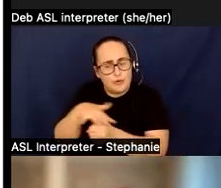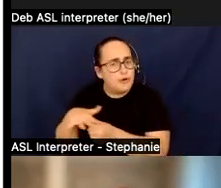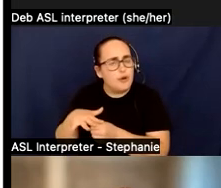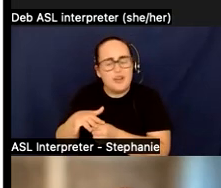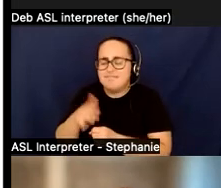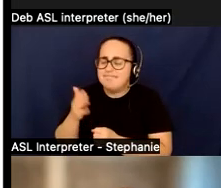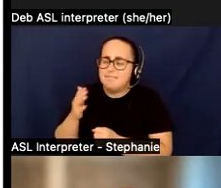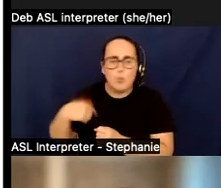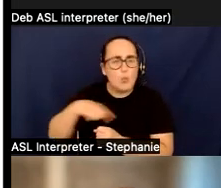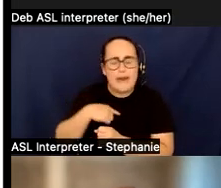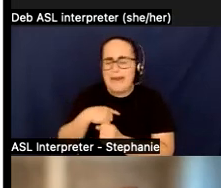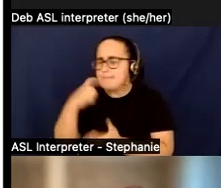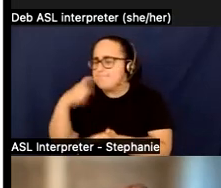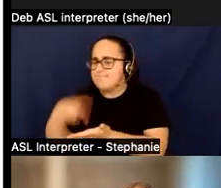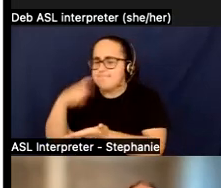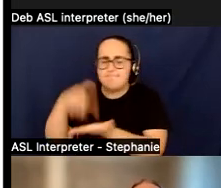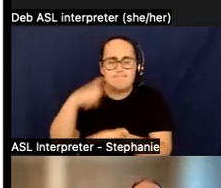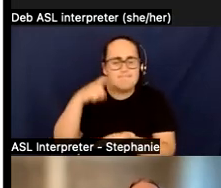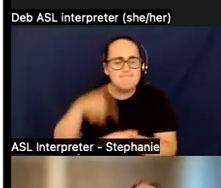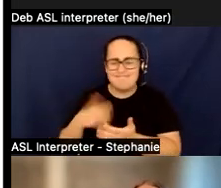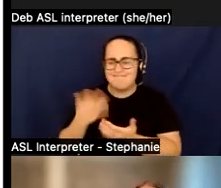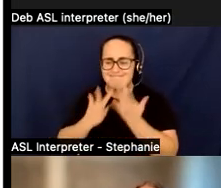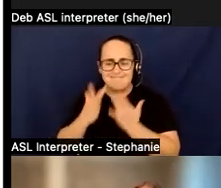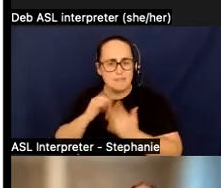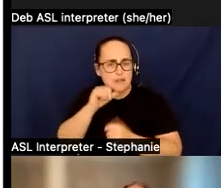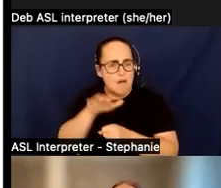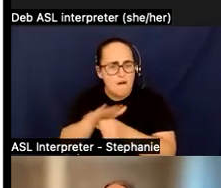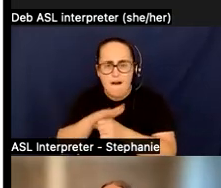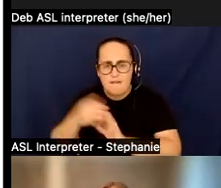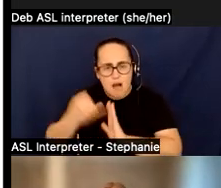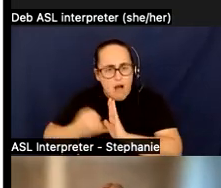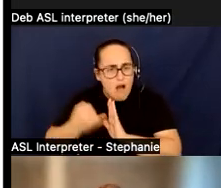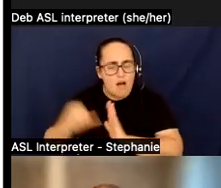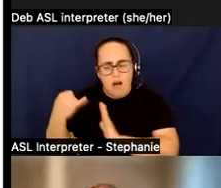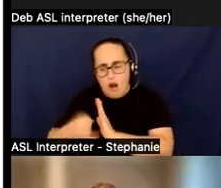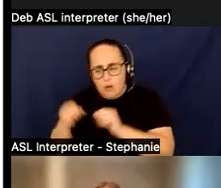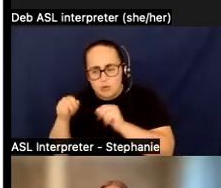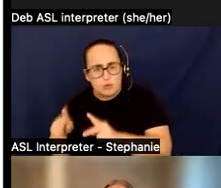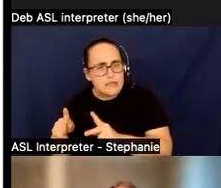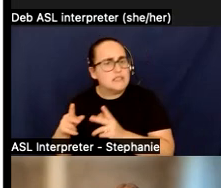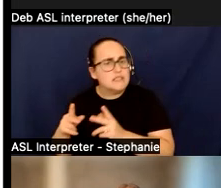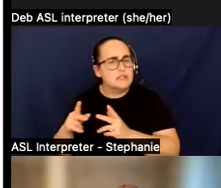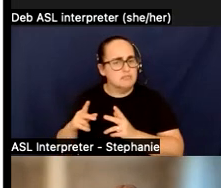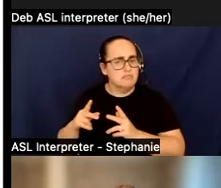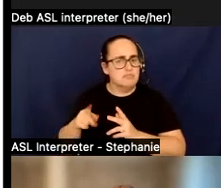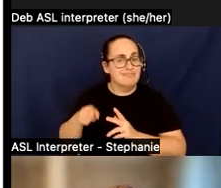art opportunities. If you're not in one of those communities, that's fine, apply anyway. Those 20